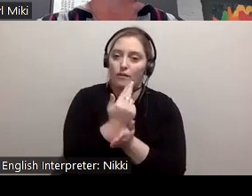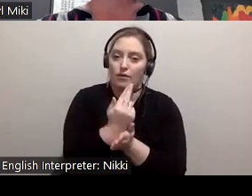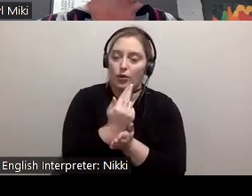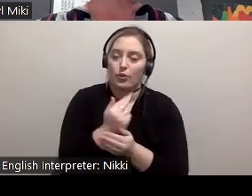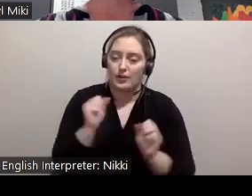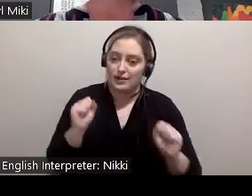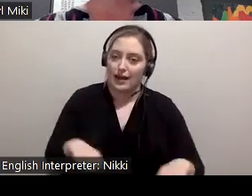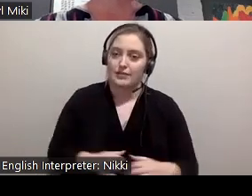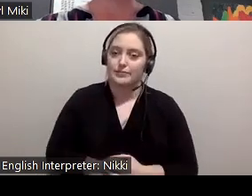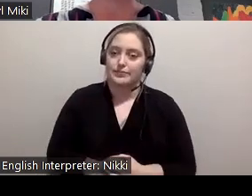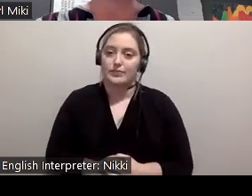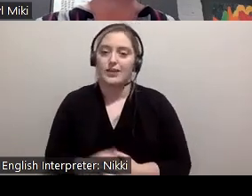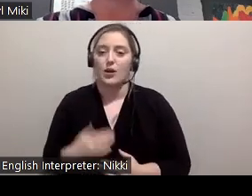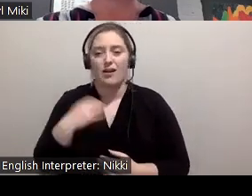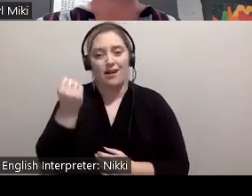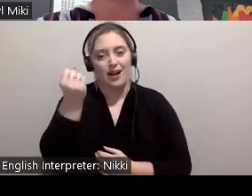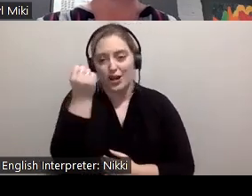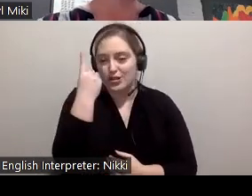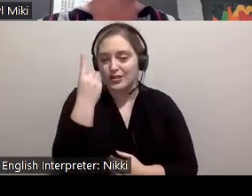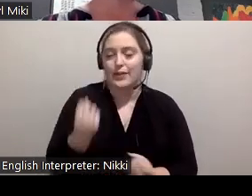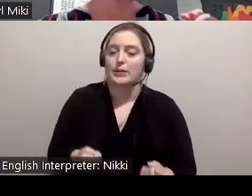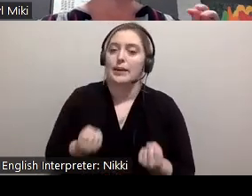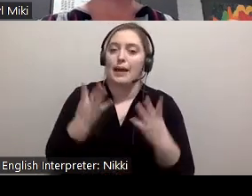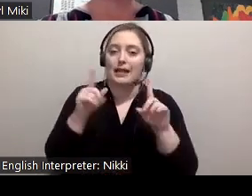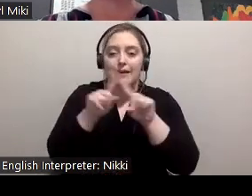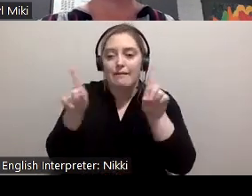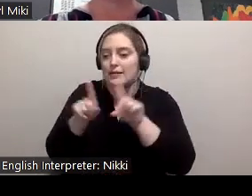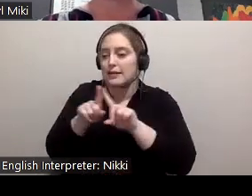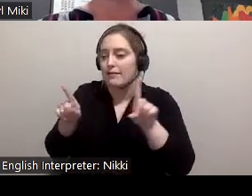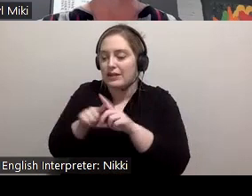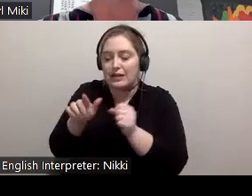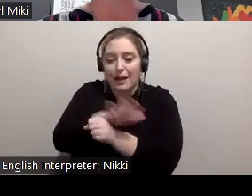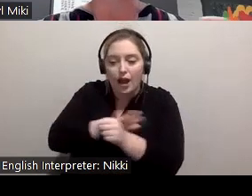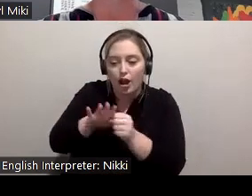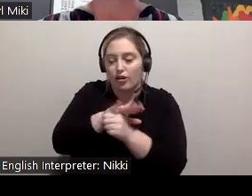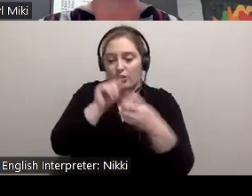know we understand that there's a lot of nuances out there in terms of the types of organizations and the types of